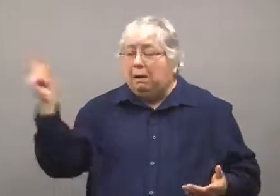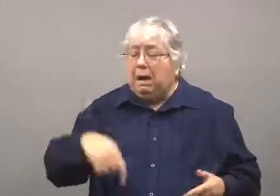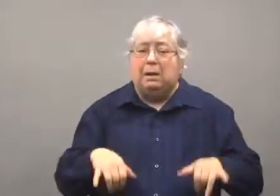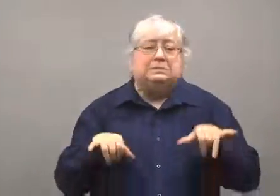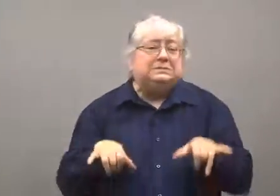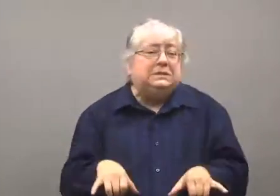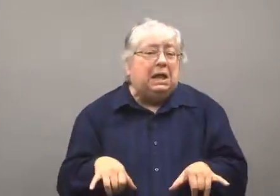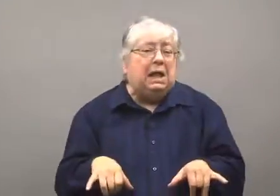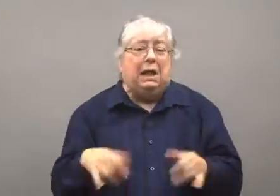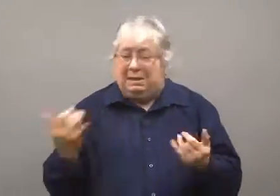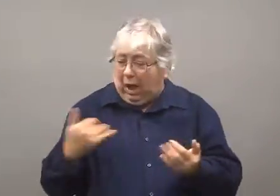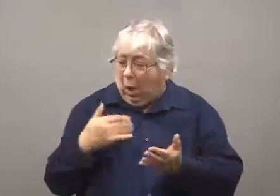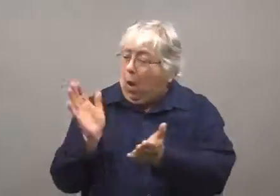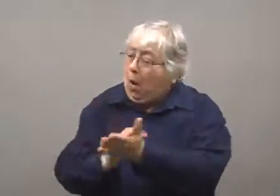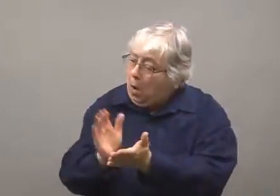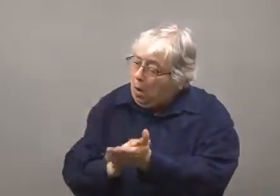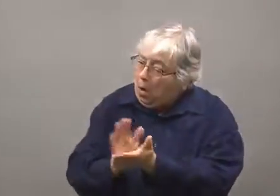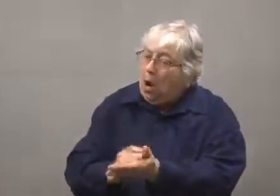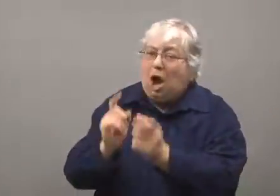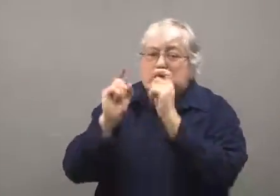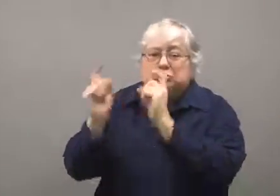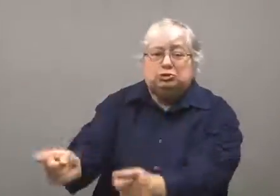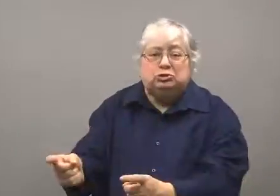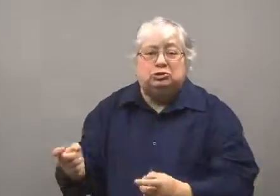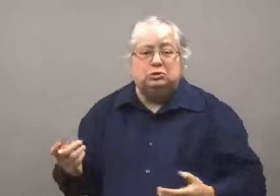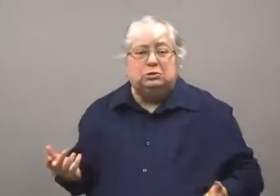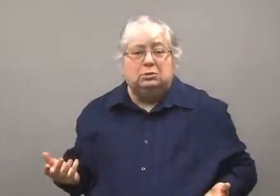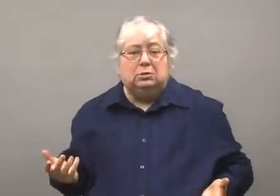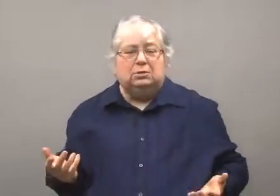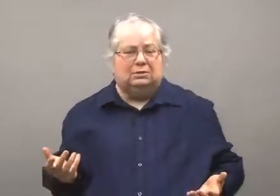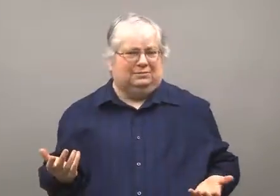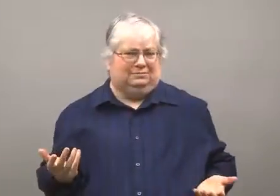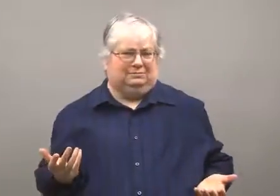and now they are being rewarded?